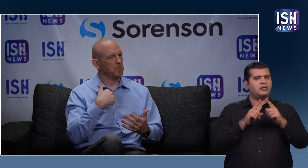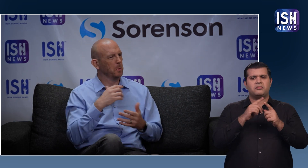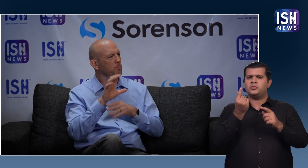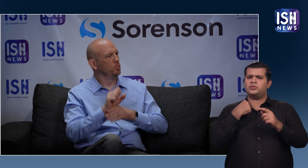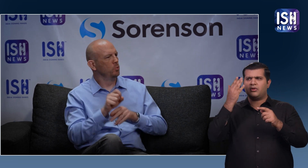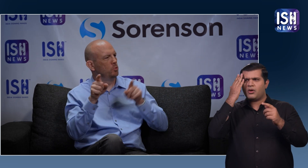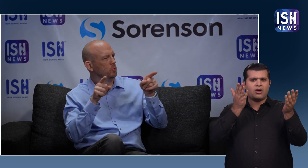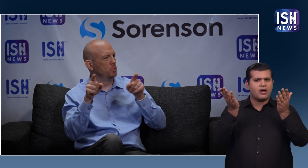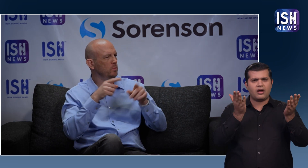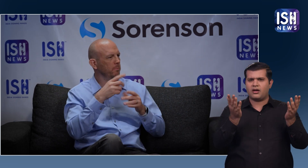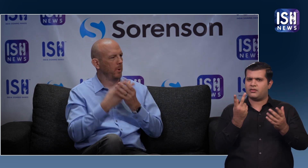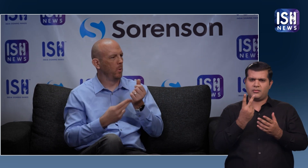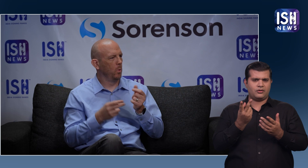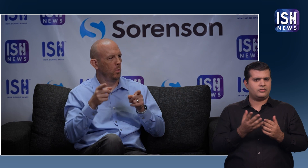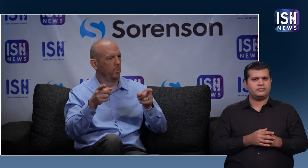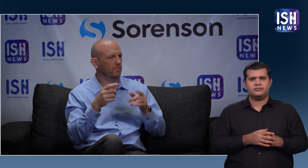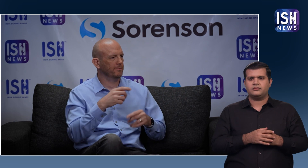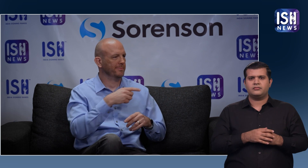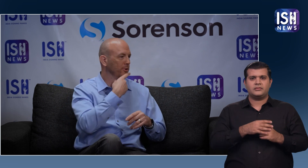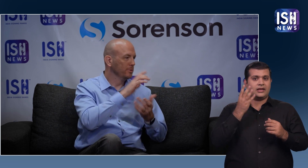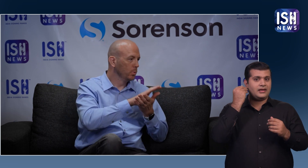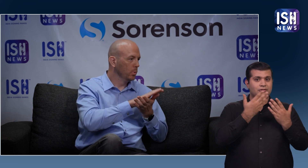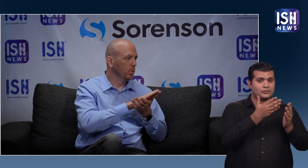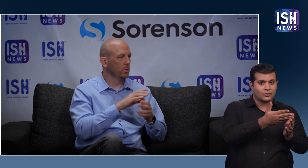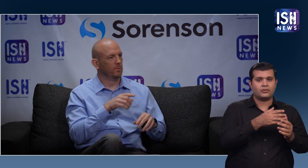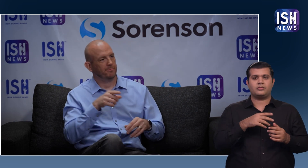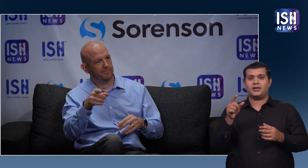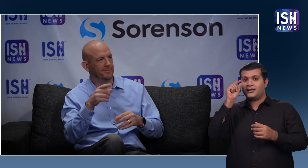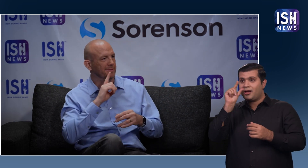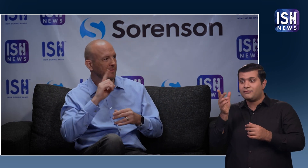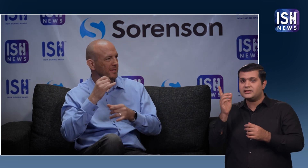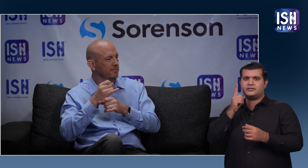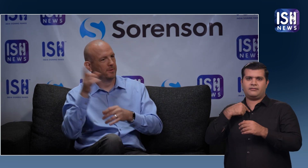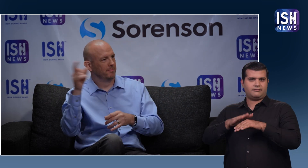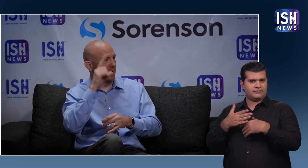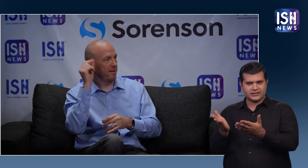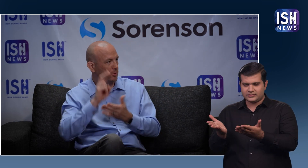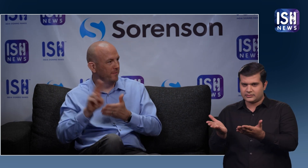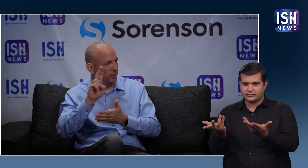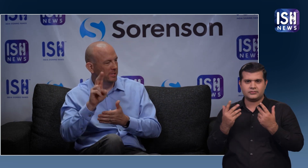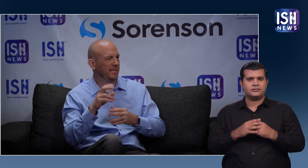I am used to both. Hearing school, Deaf internship at Gallaudet University,